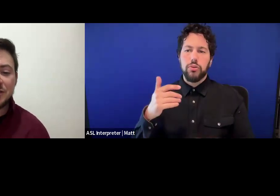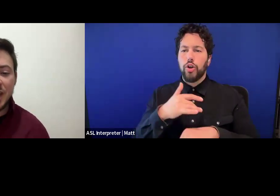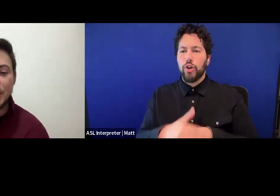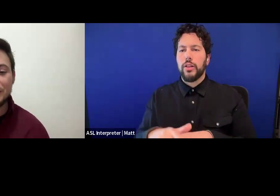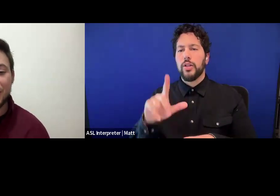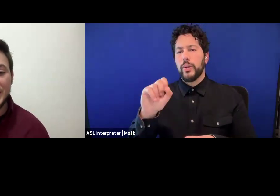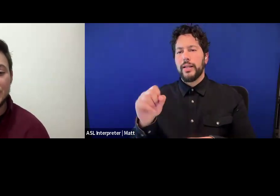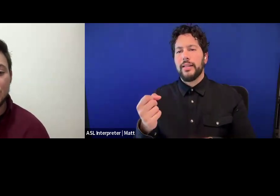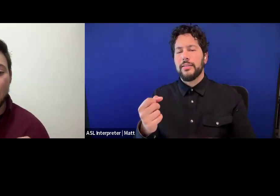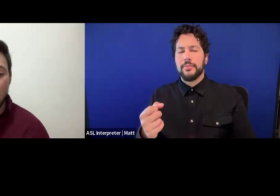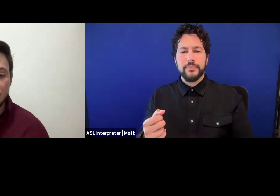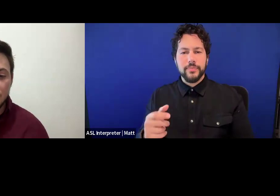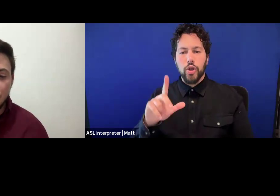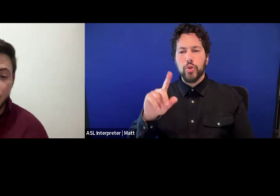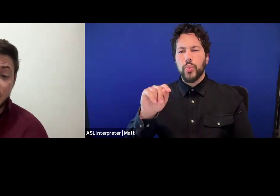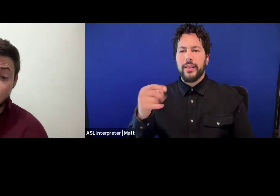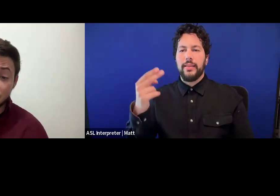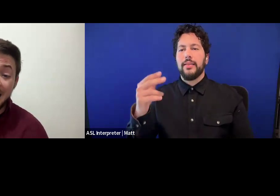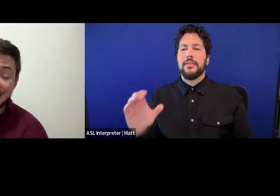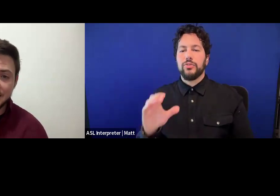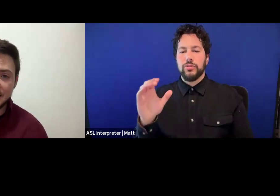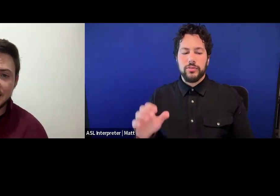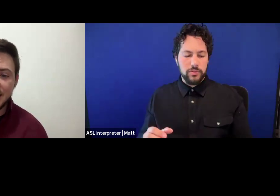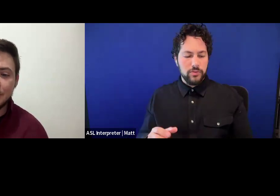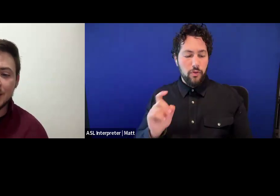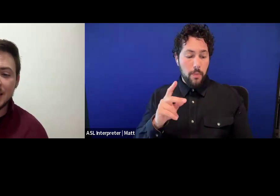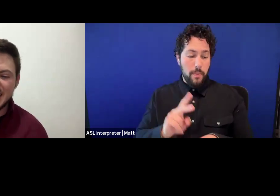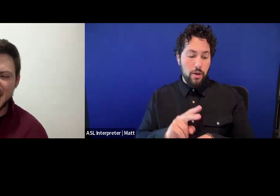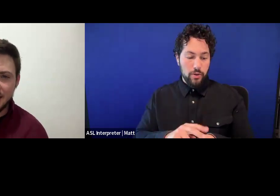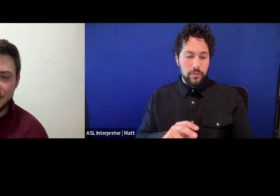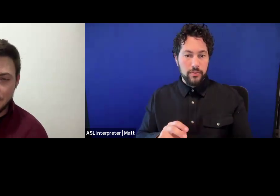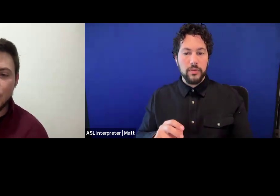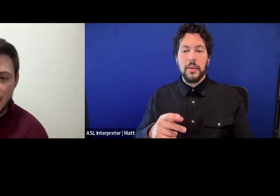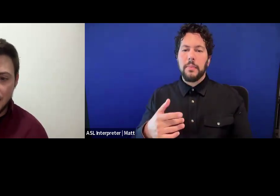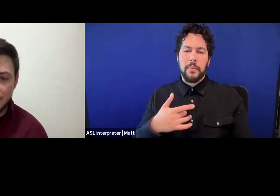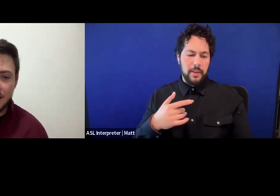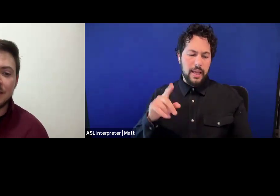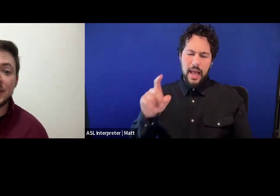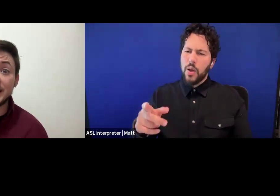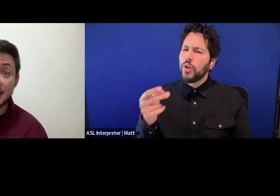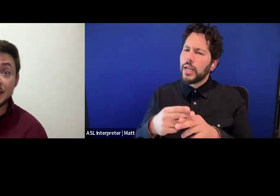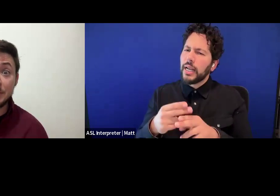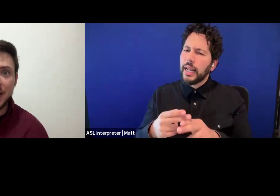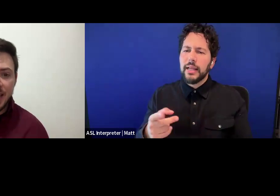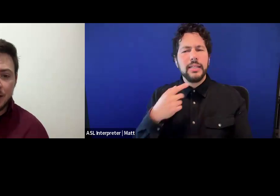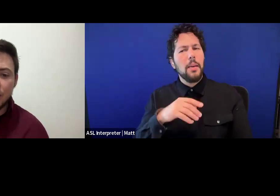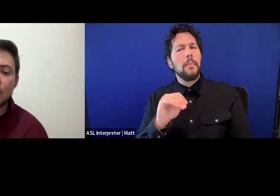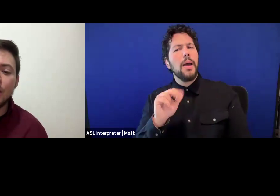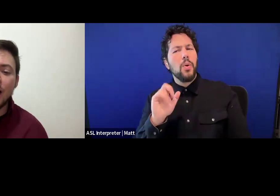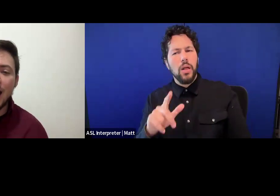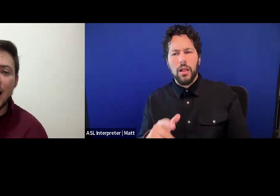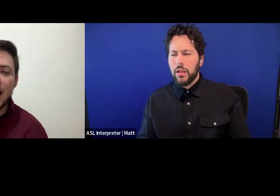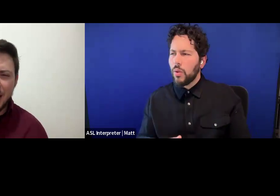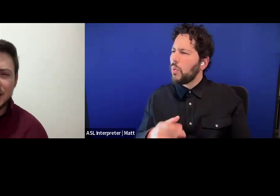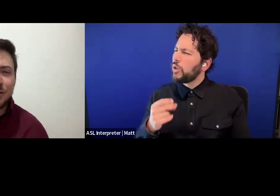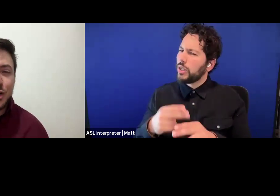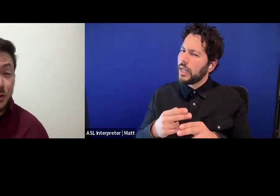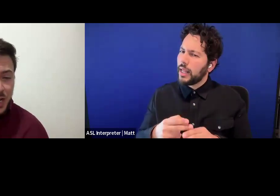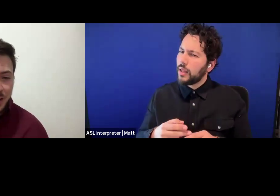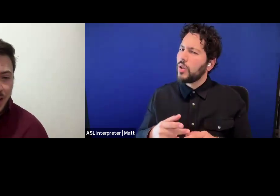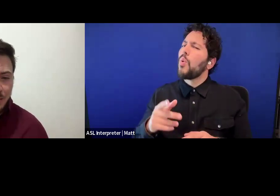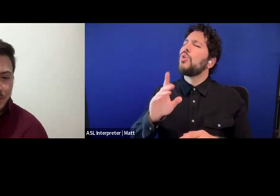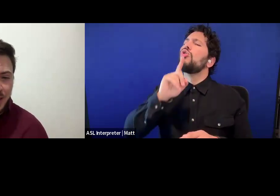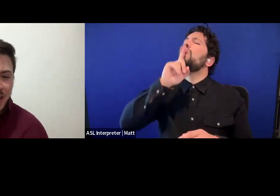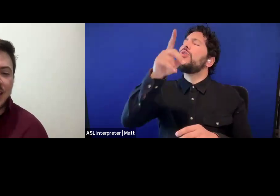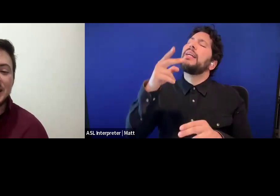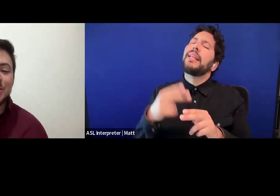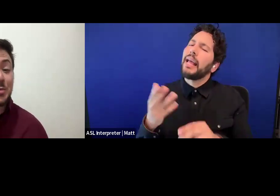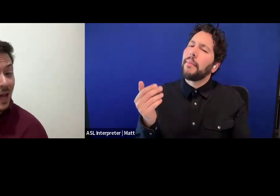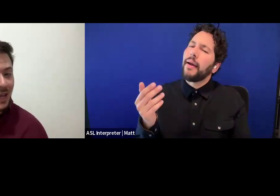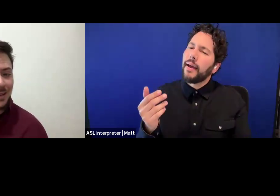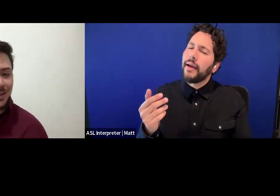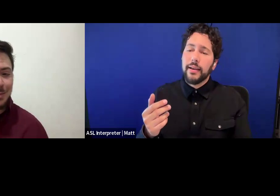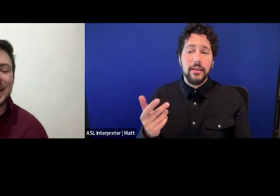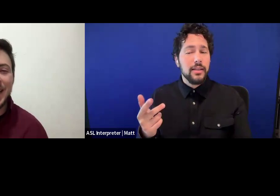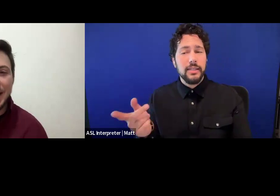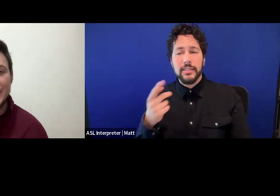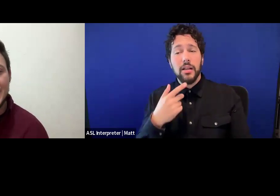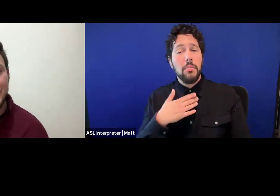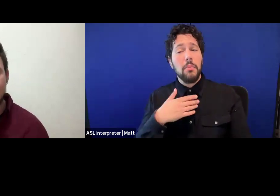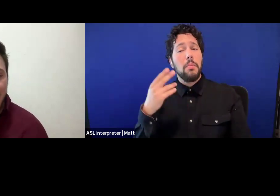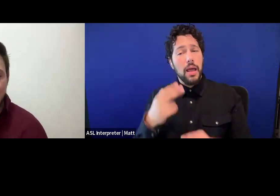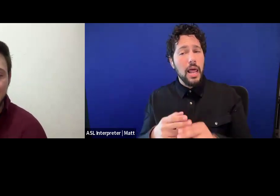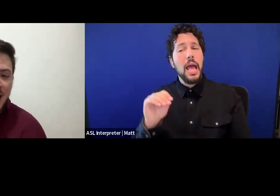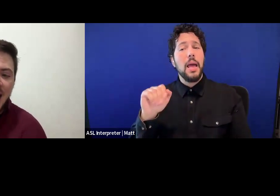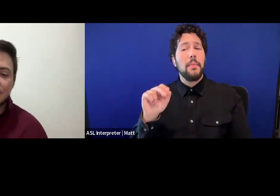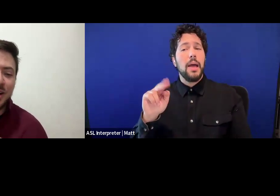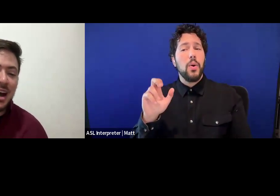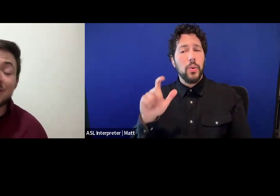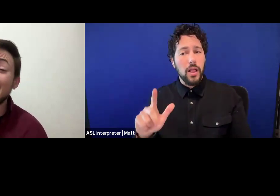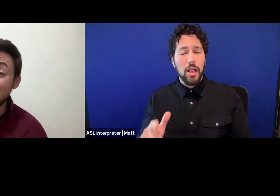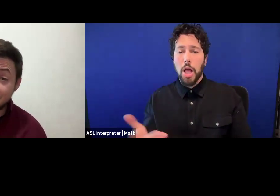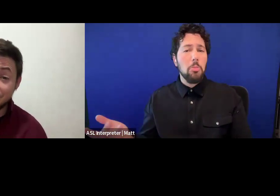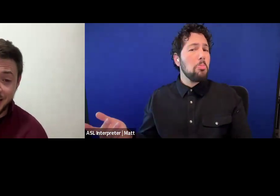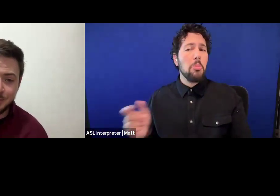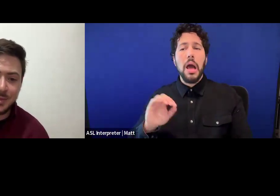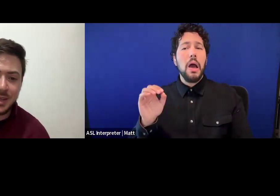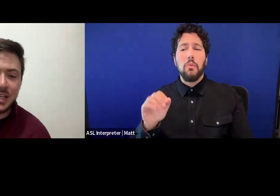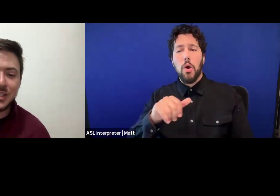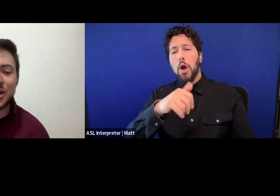His famous phrase was when he was asked his name, he said, "Manuel." They asked him again, no, I'm asking for your real name." And he replied, "My name is Manuel. I don't have another name.